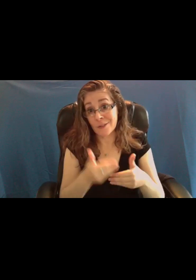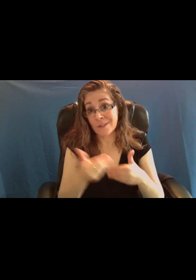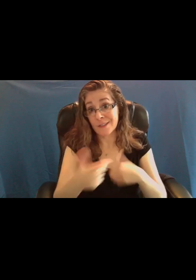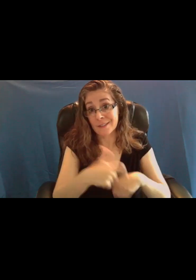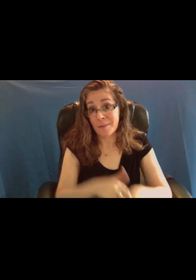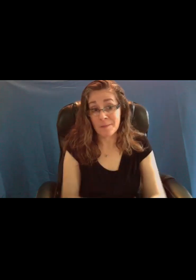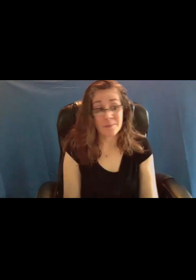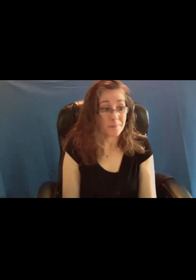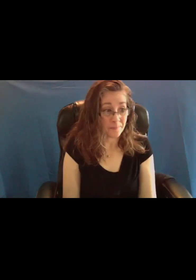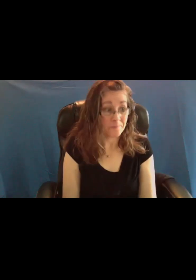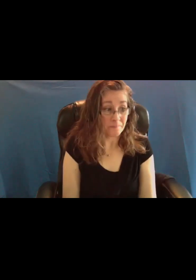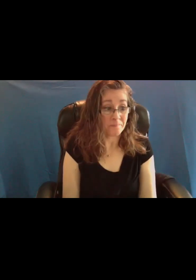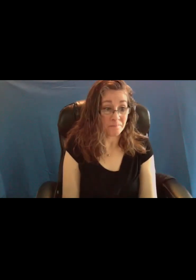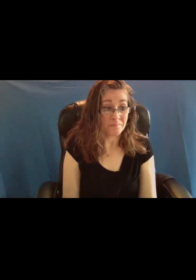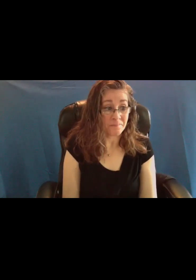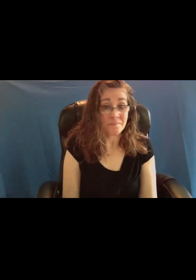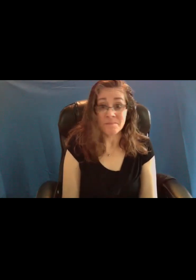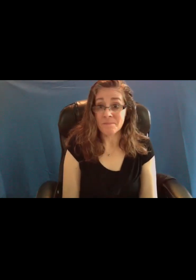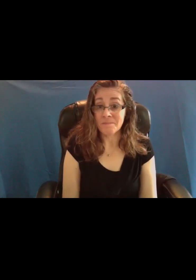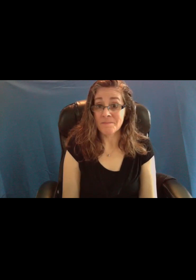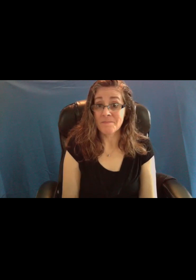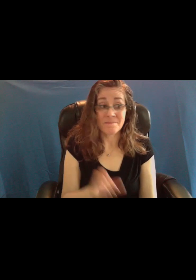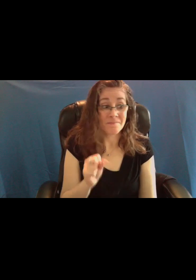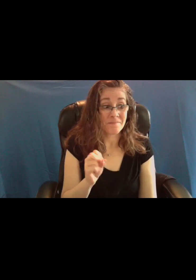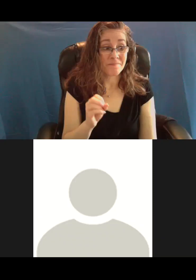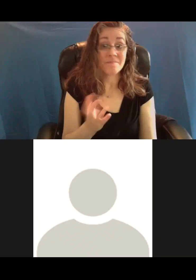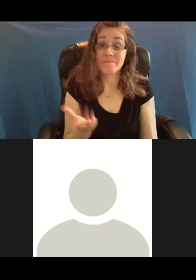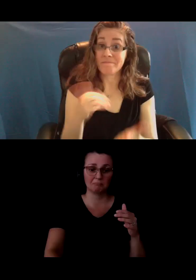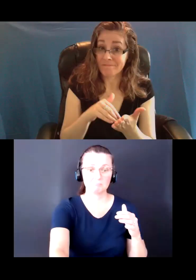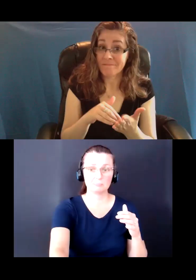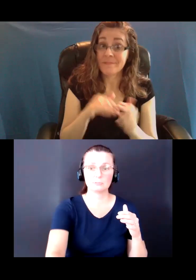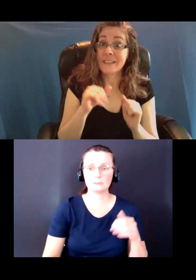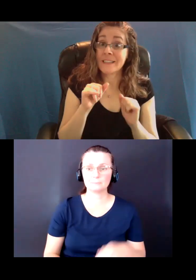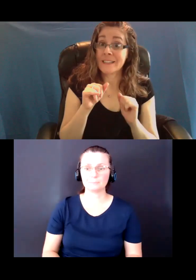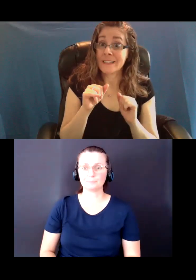So, again, if an entity is in receipt of a request and can easily